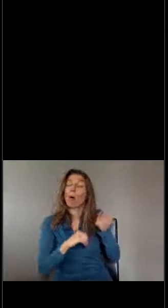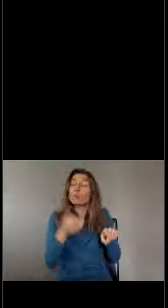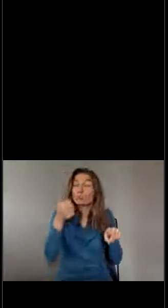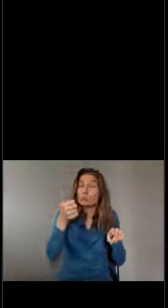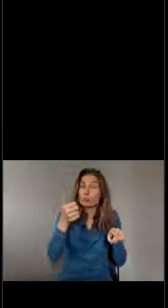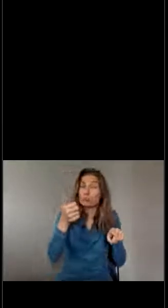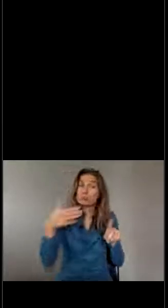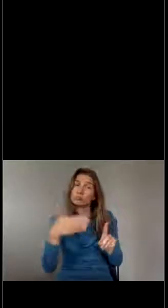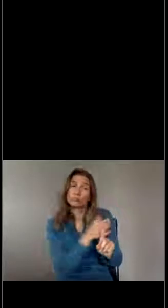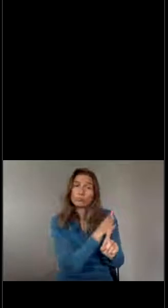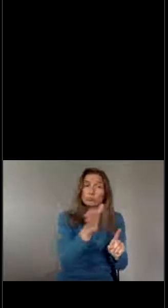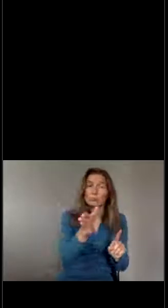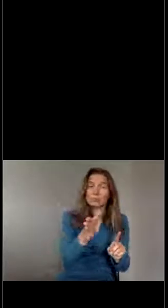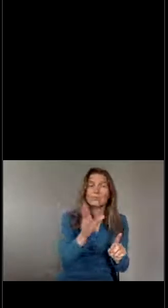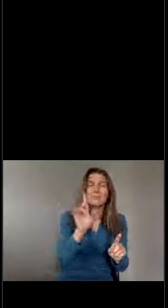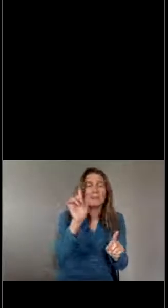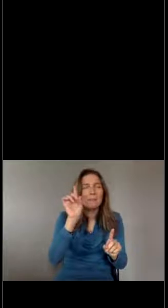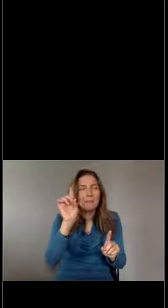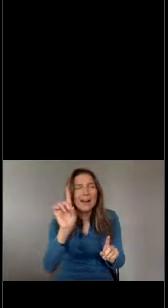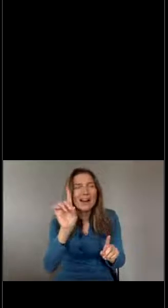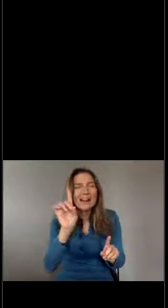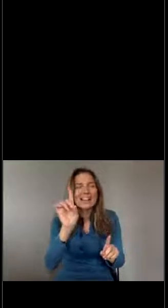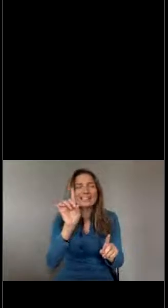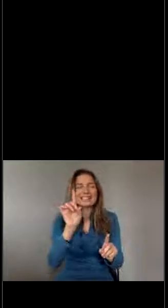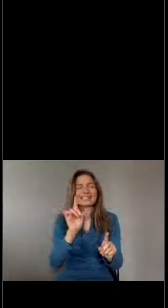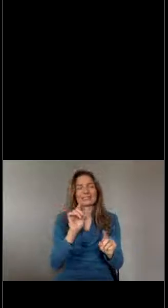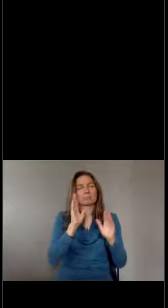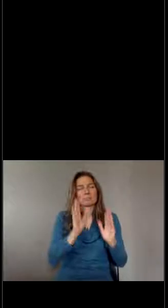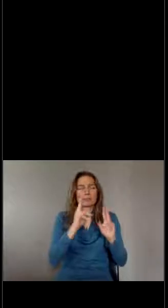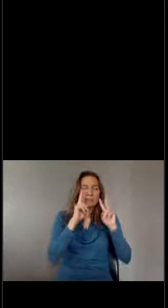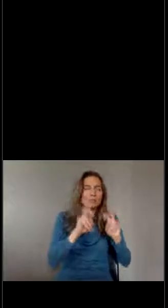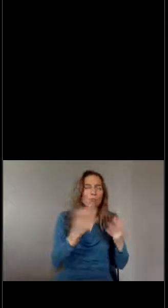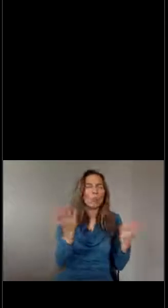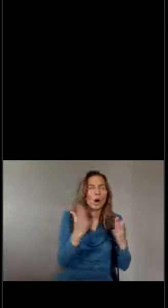The programmes were available to offset direct and indirect costs.